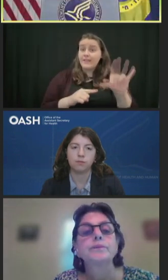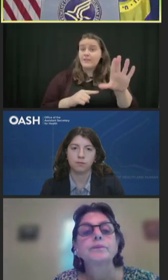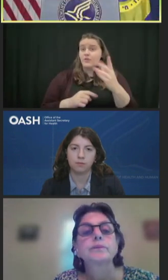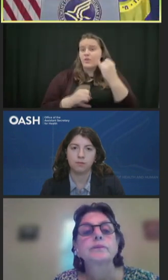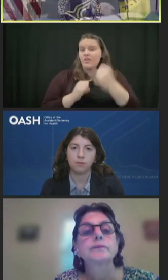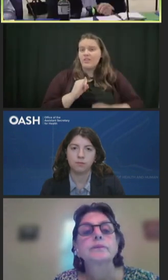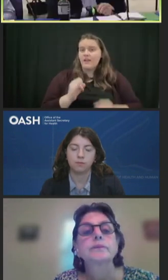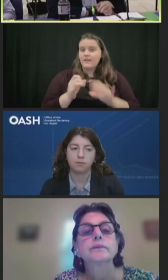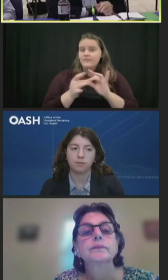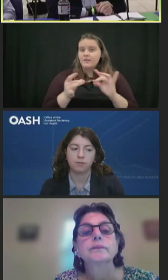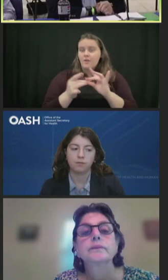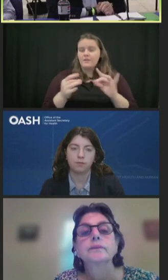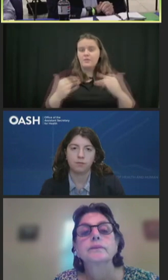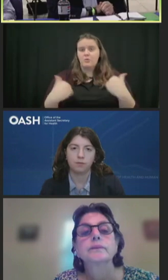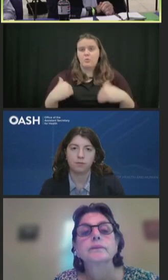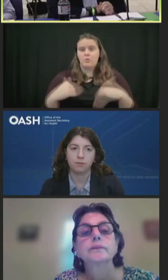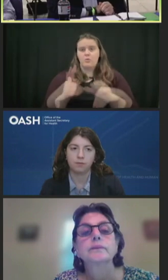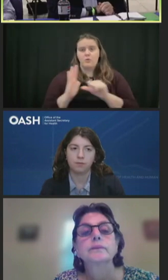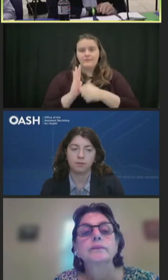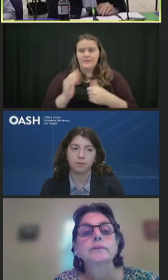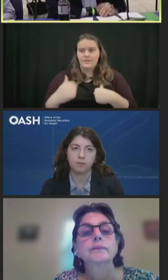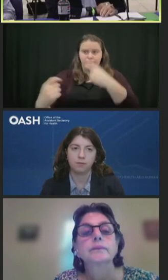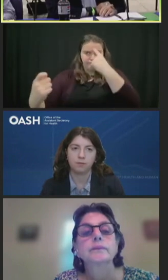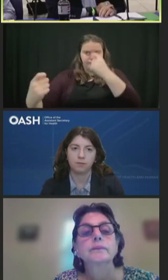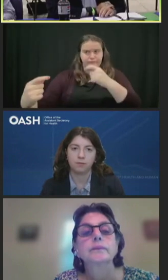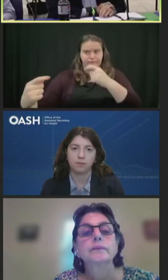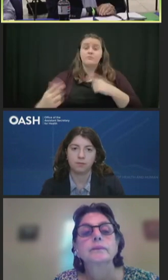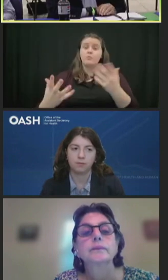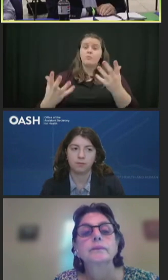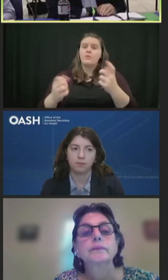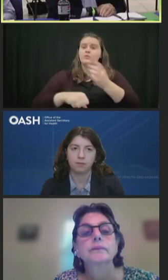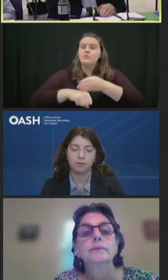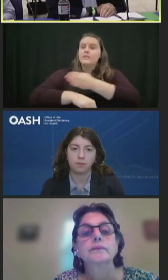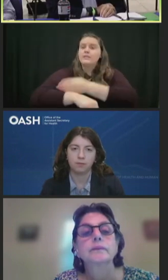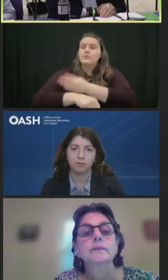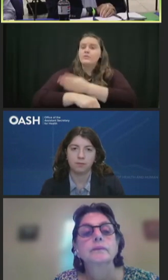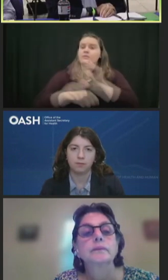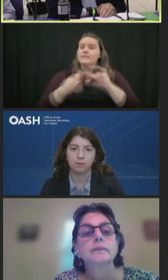too. We really want to try to increase access, really also need to look and